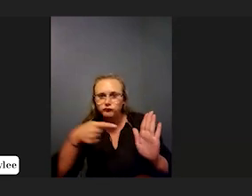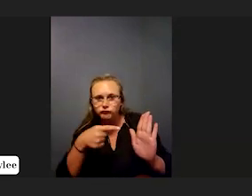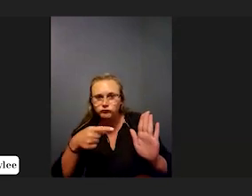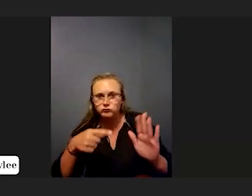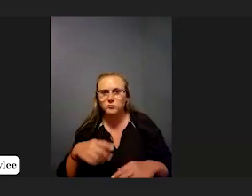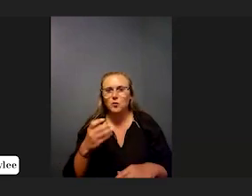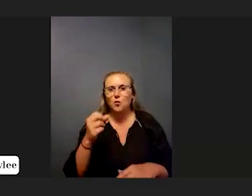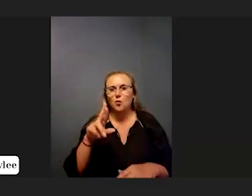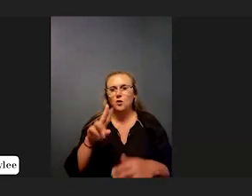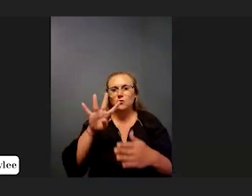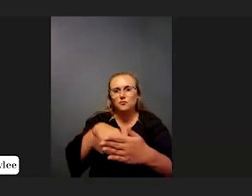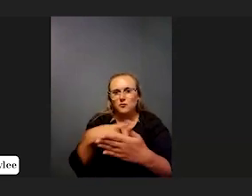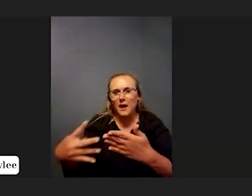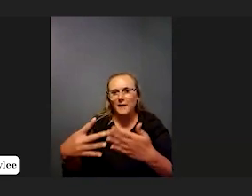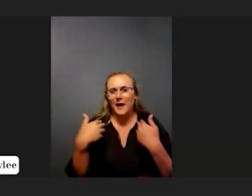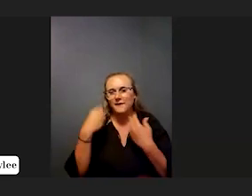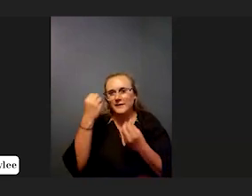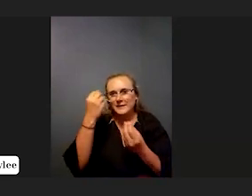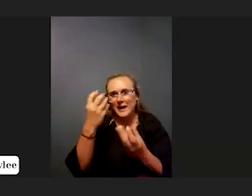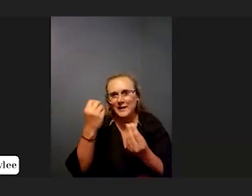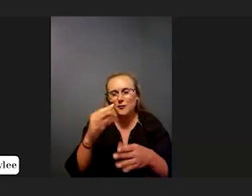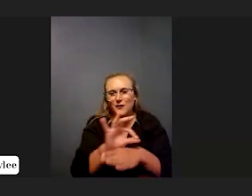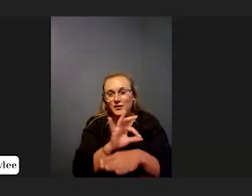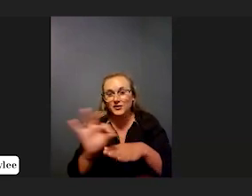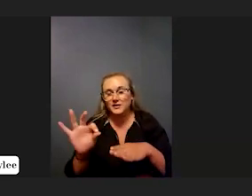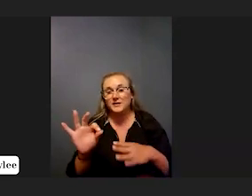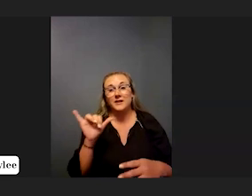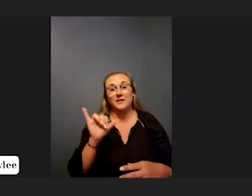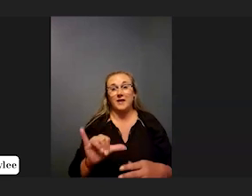Um, again, are communicating what is large amounts of numerical information.